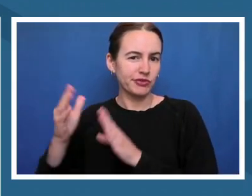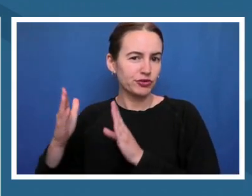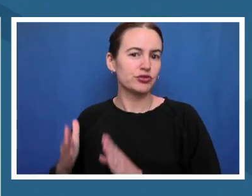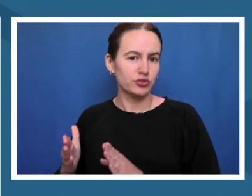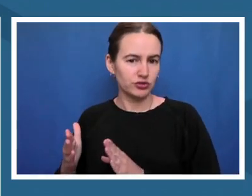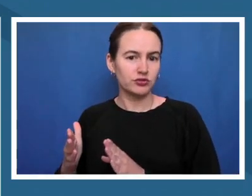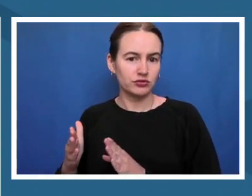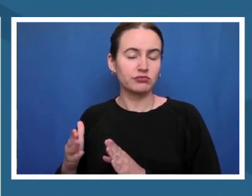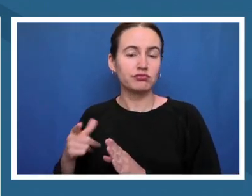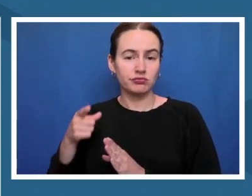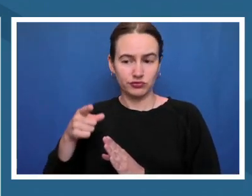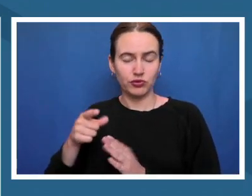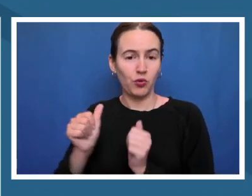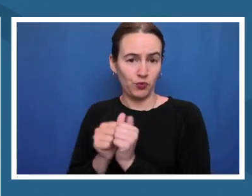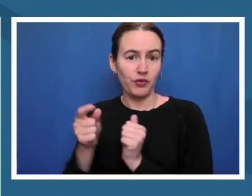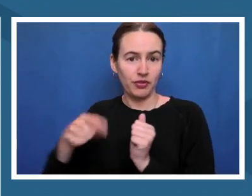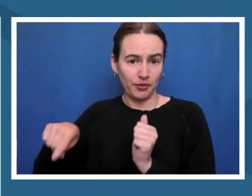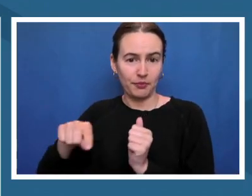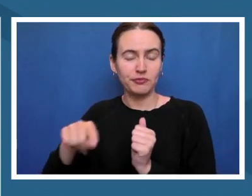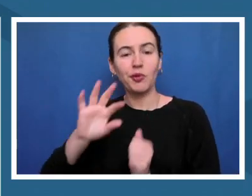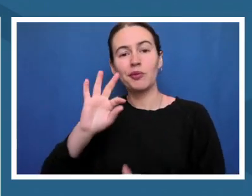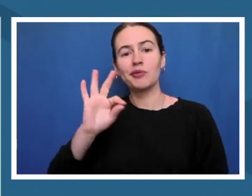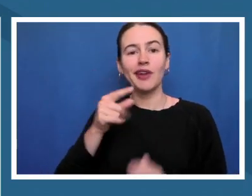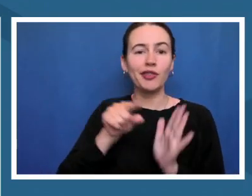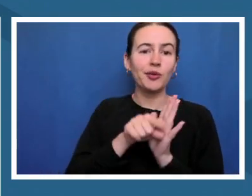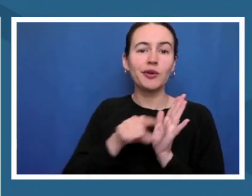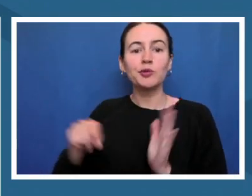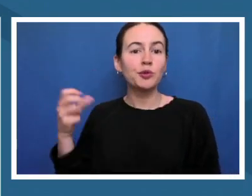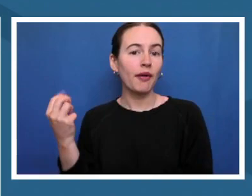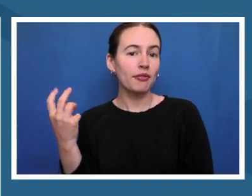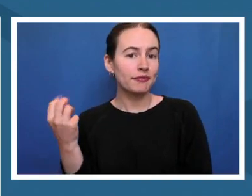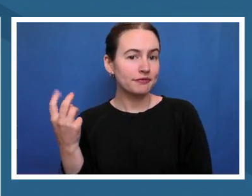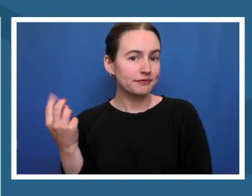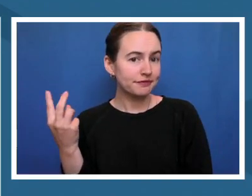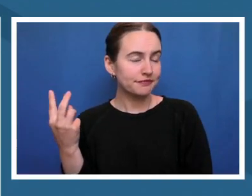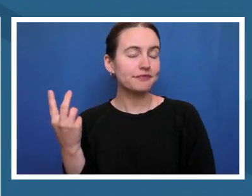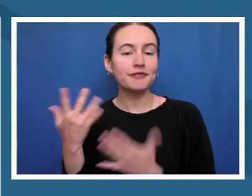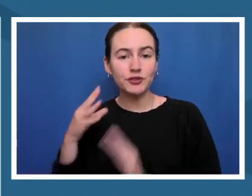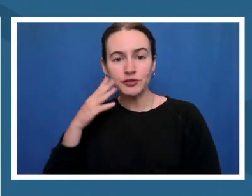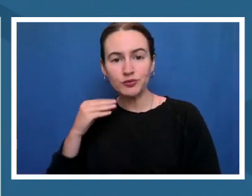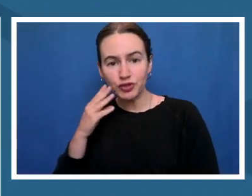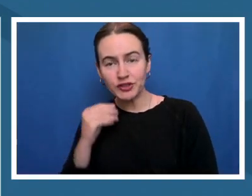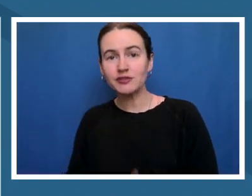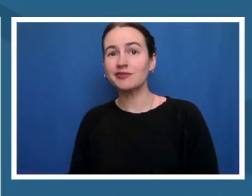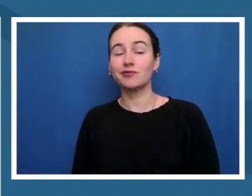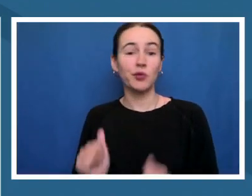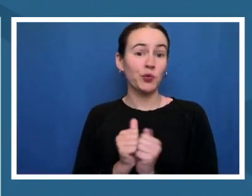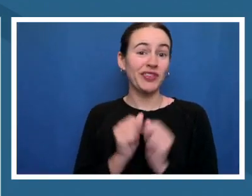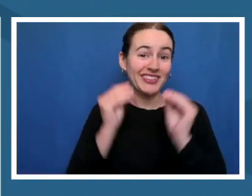students so 9th to 12th we've also